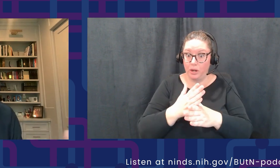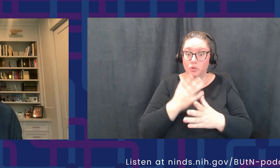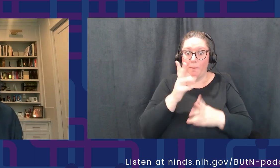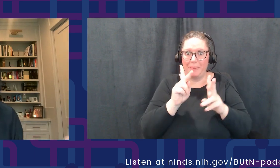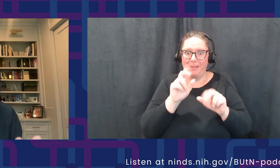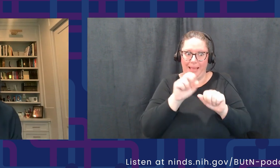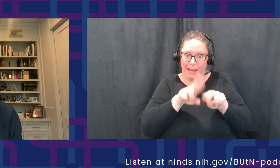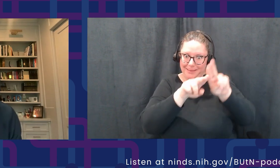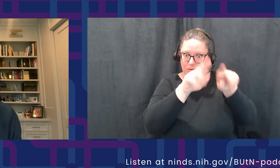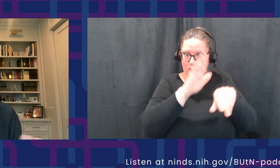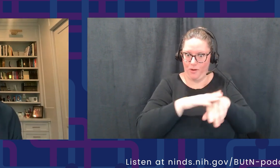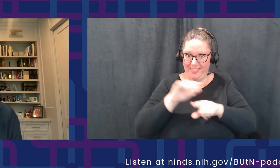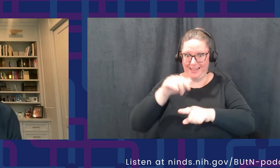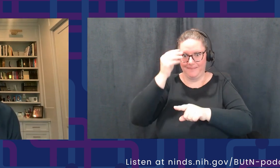build on that, that's another reason.